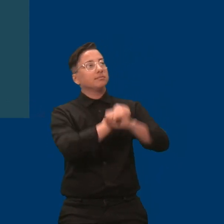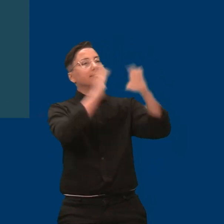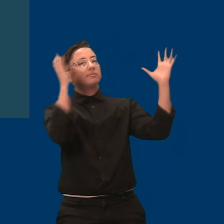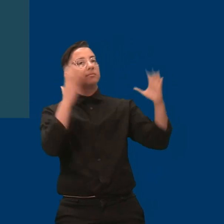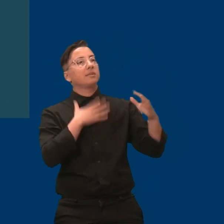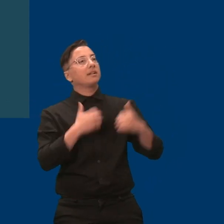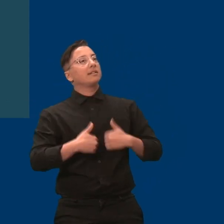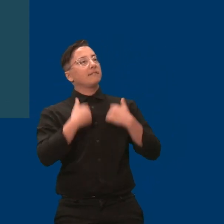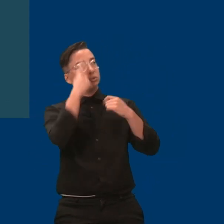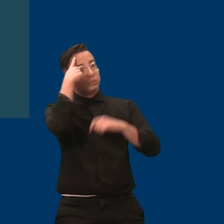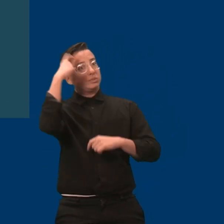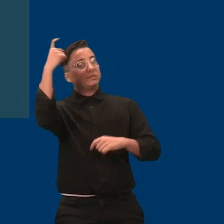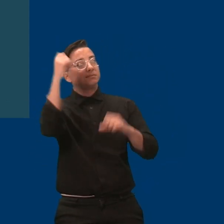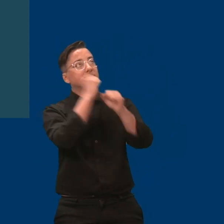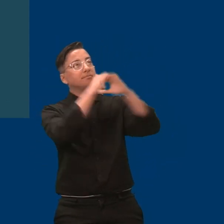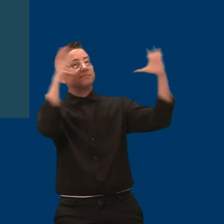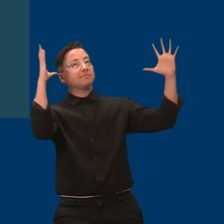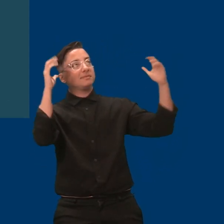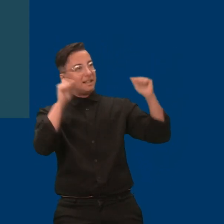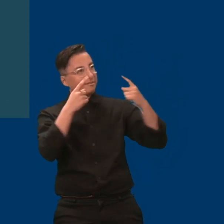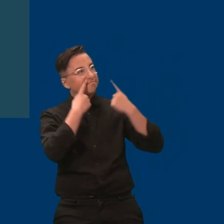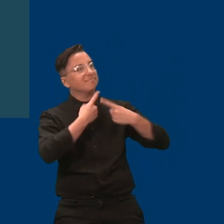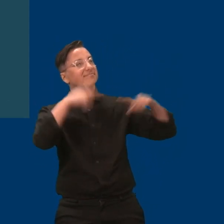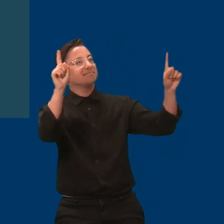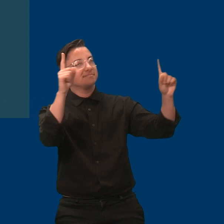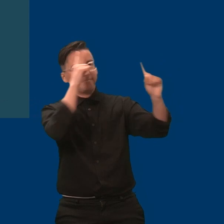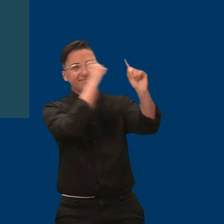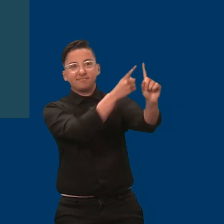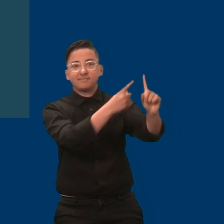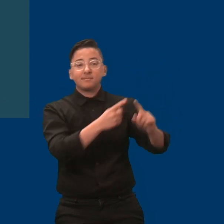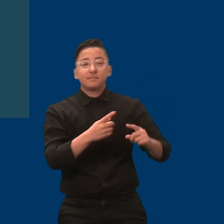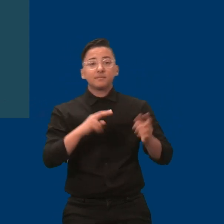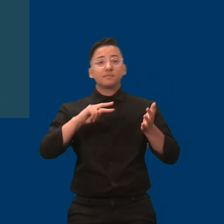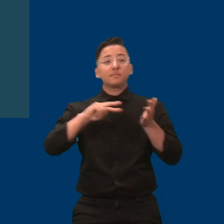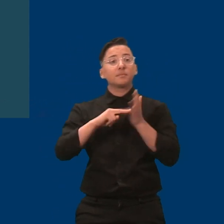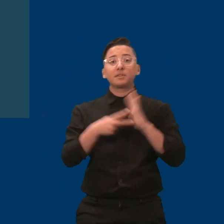This will strengthen the Minnesota workforce, contribute to the Minnesota economy,